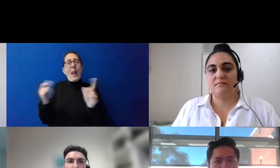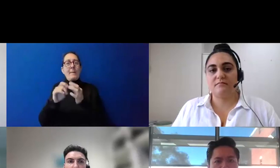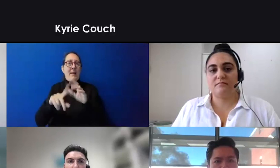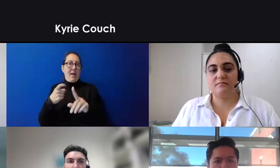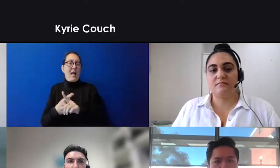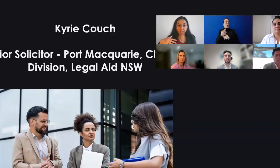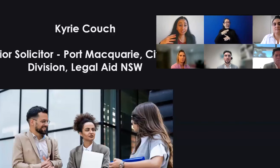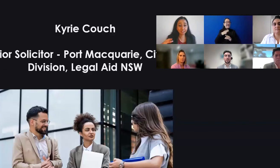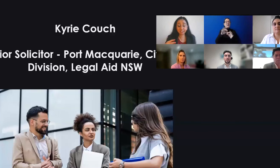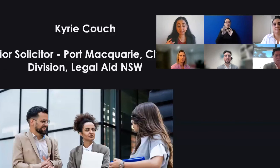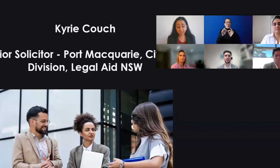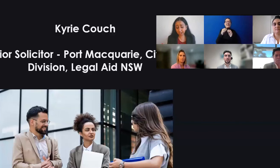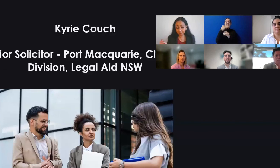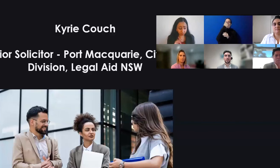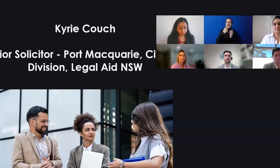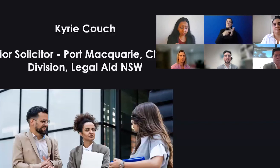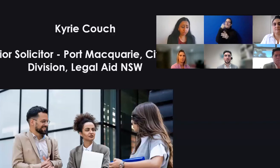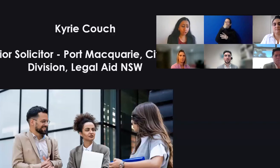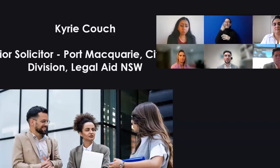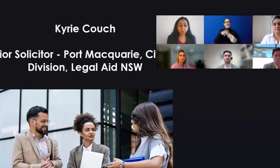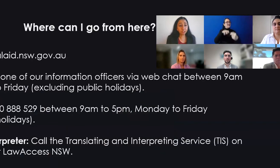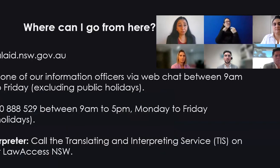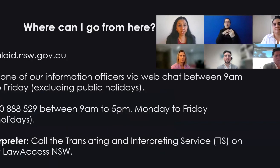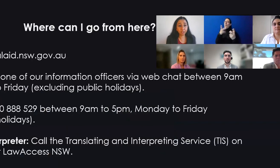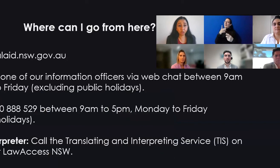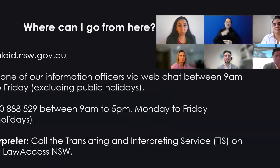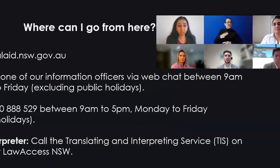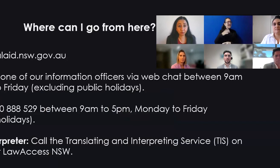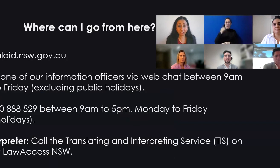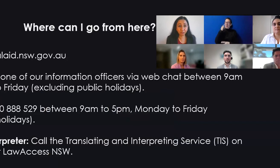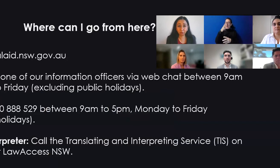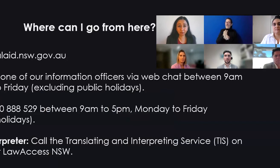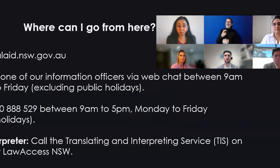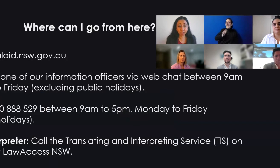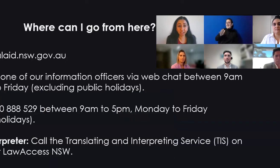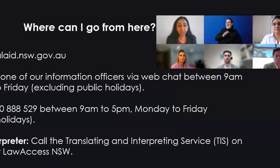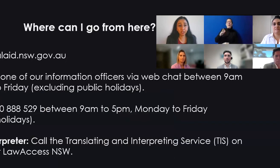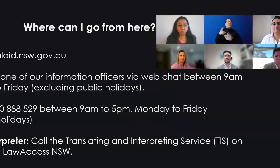where that's needed and necessary um certainly for any documents that we need to write up or sign we